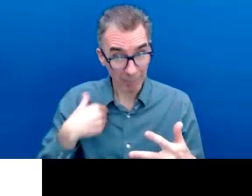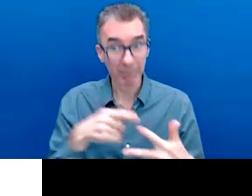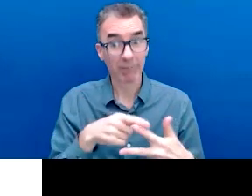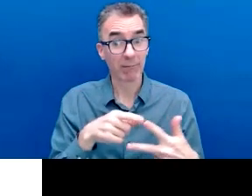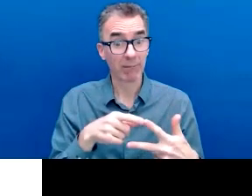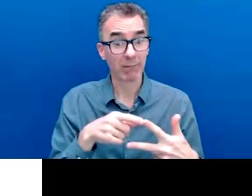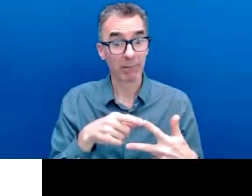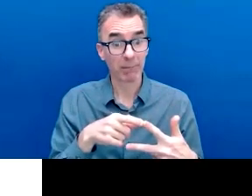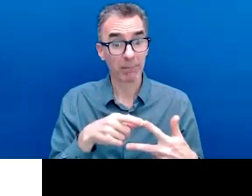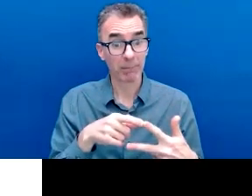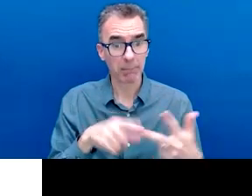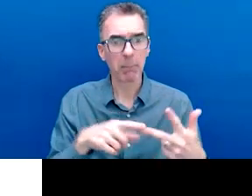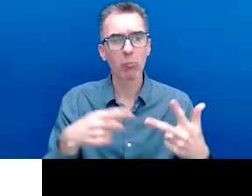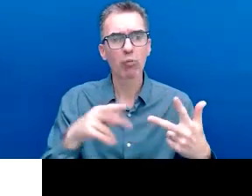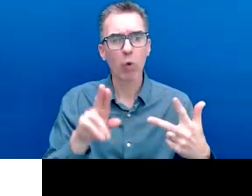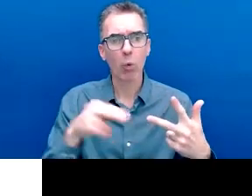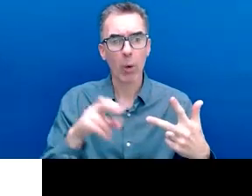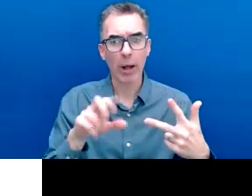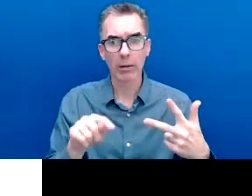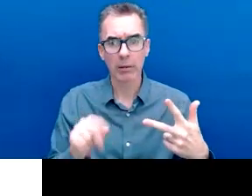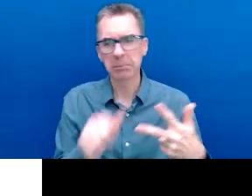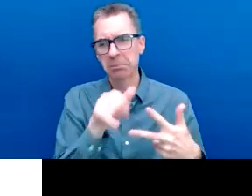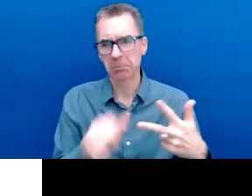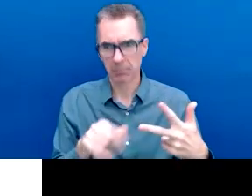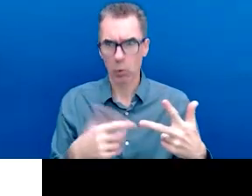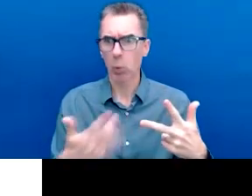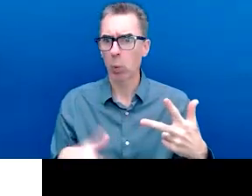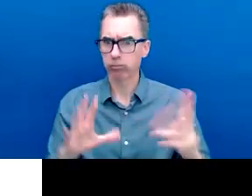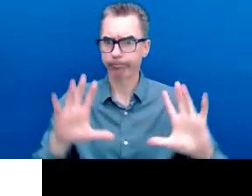And ProQuest, similarly, is a big collection that we offer.